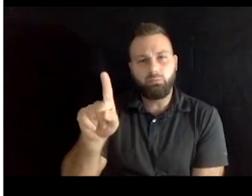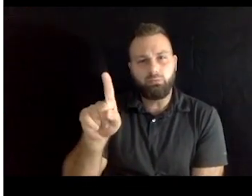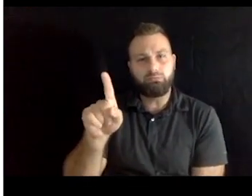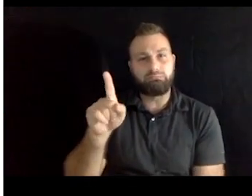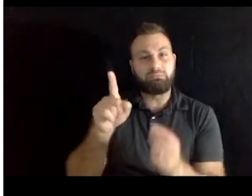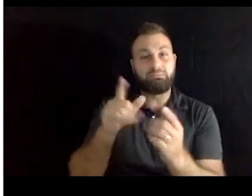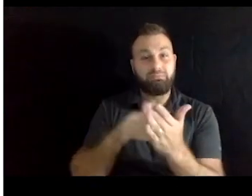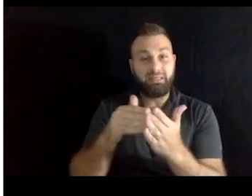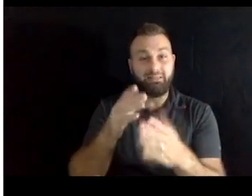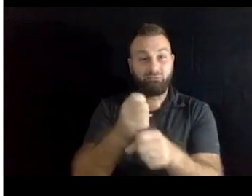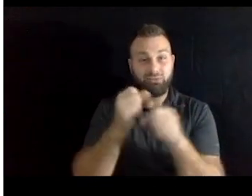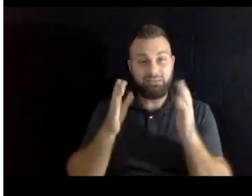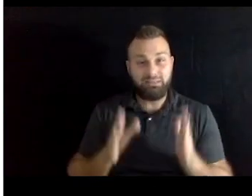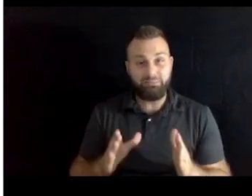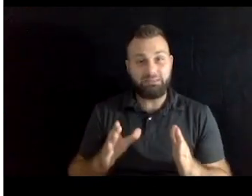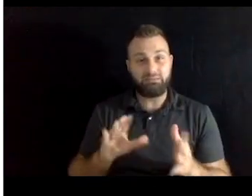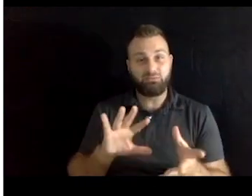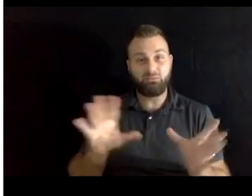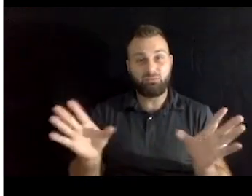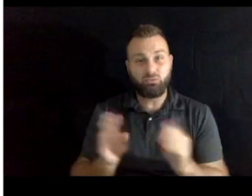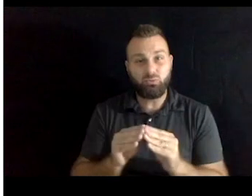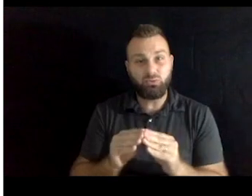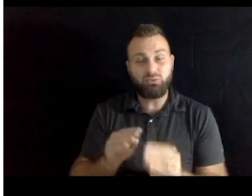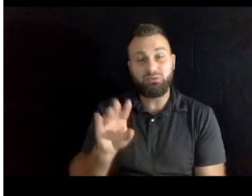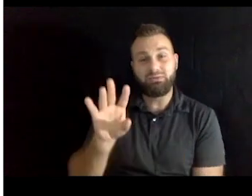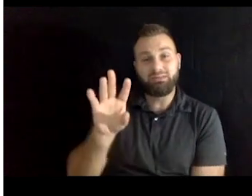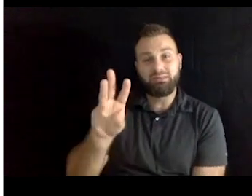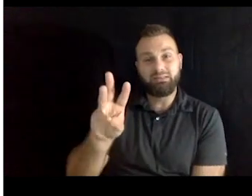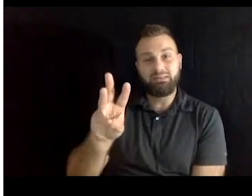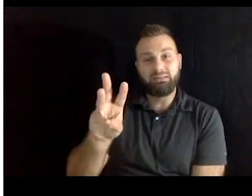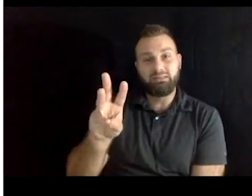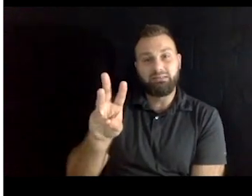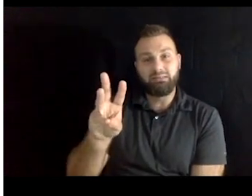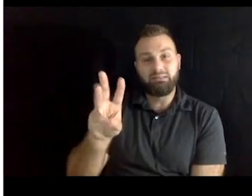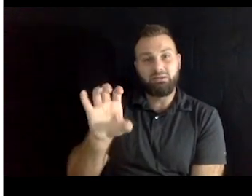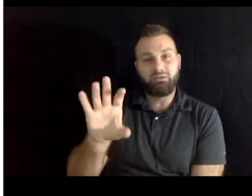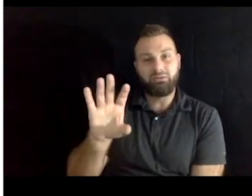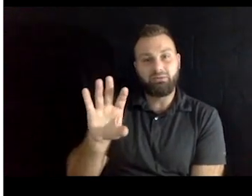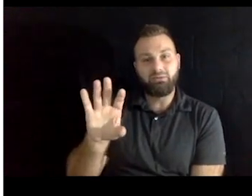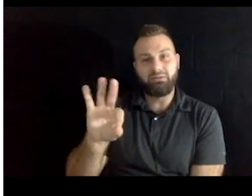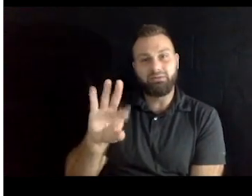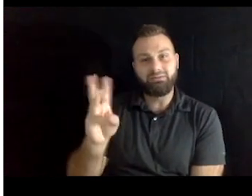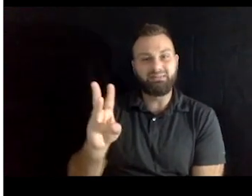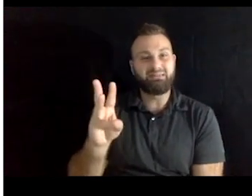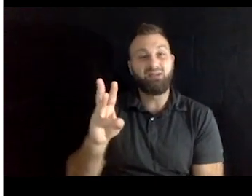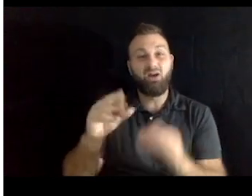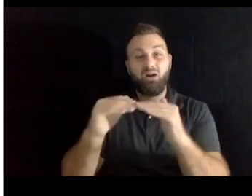And we're talking about an annualized payment of 9.6 just under 10 billion working age.